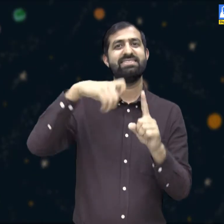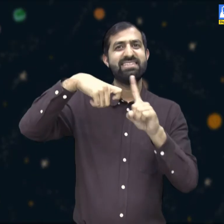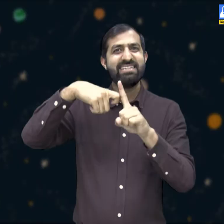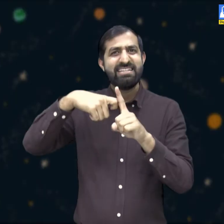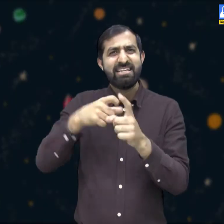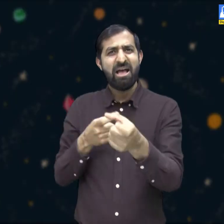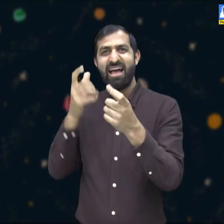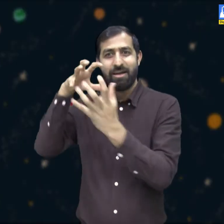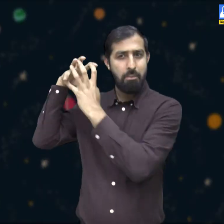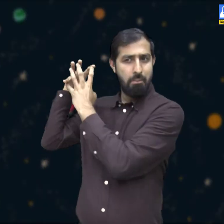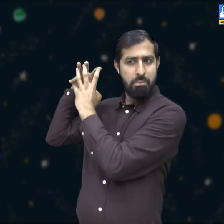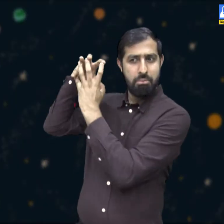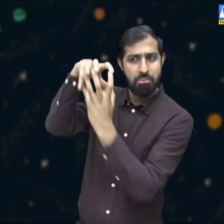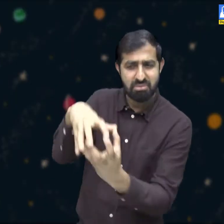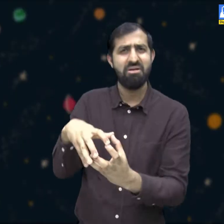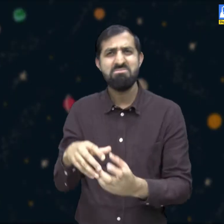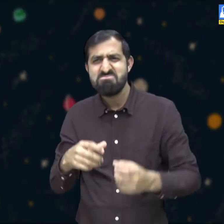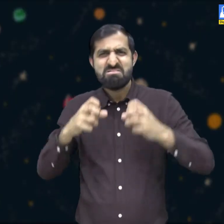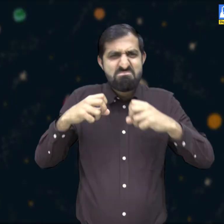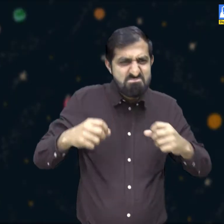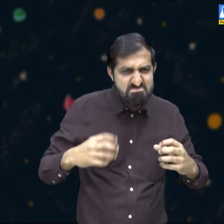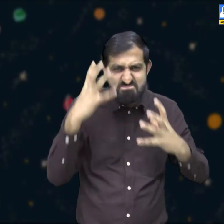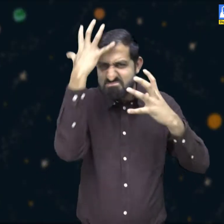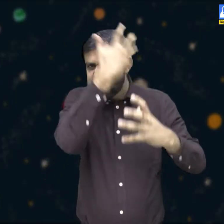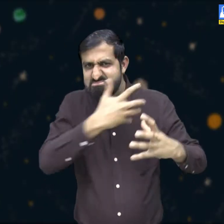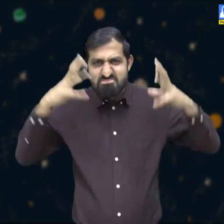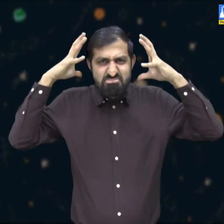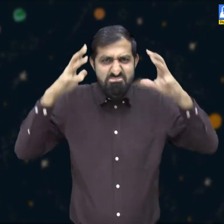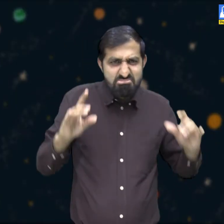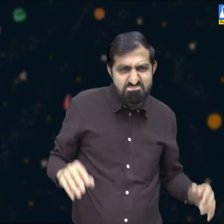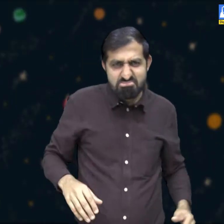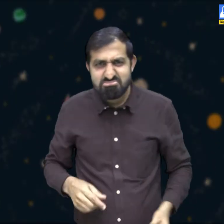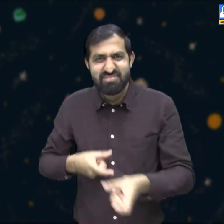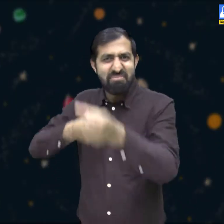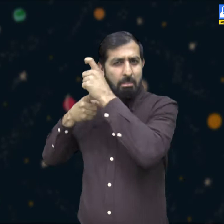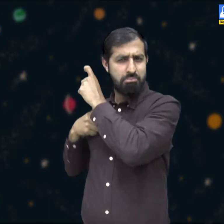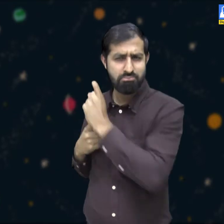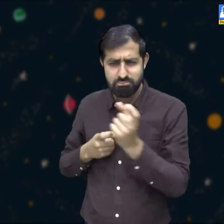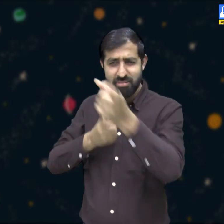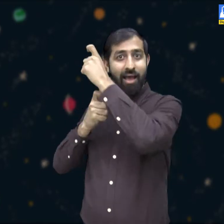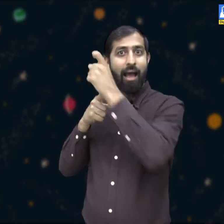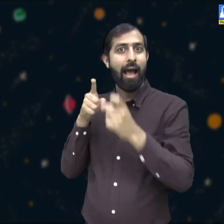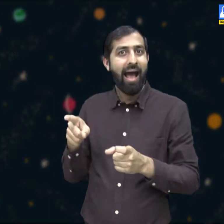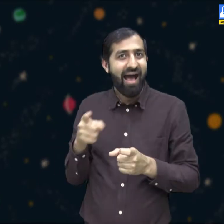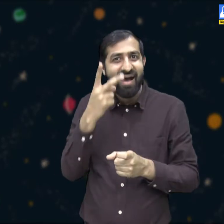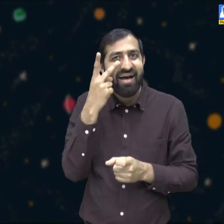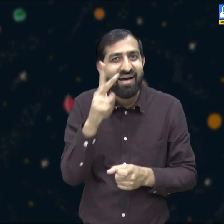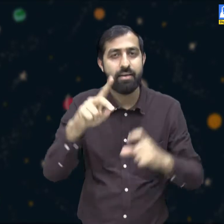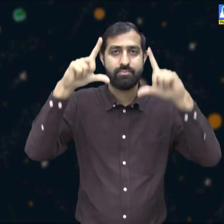In this movie MIB was a secret agency that policed the aliens. It was a dramatic and action film.